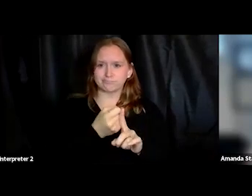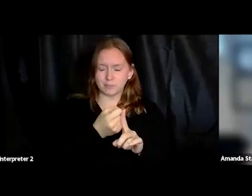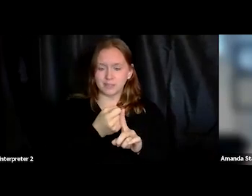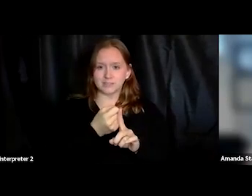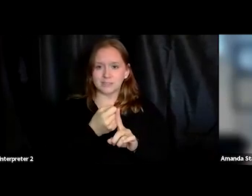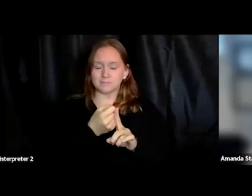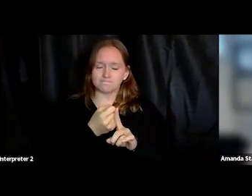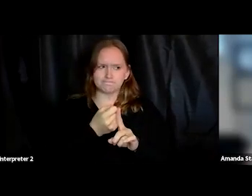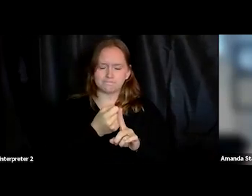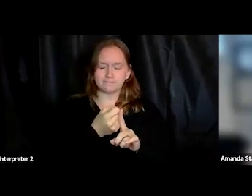When Mr. Smith